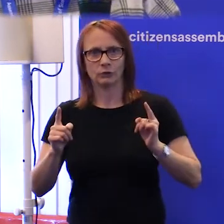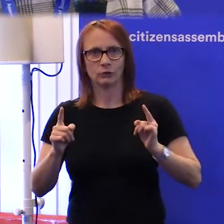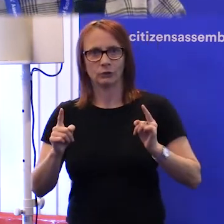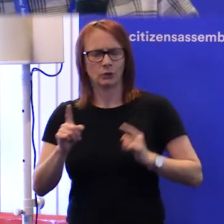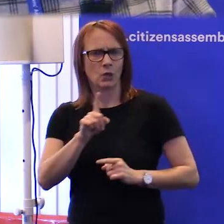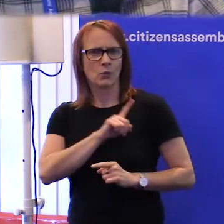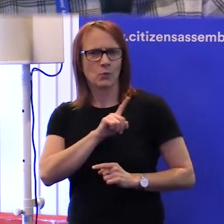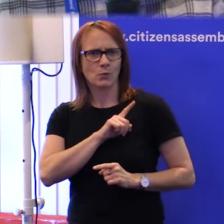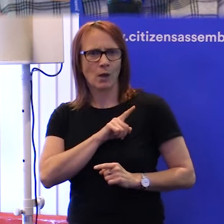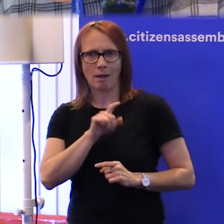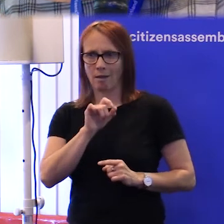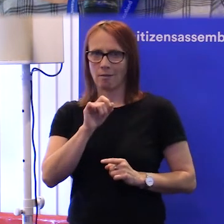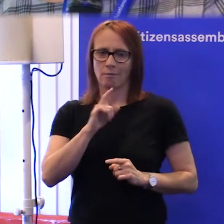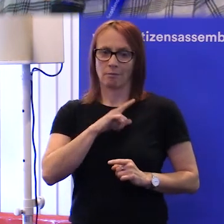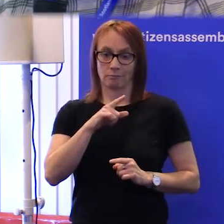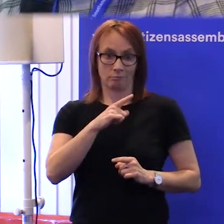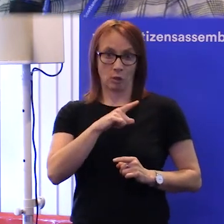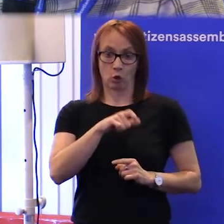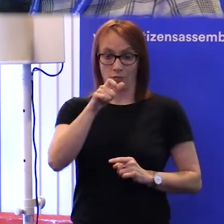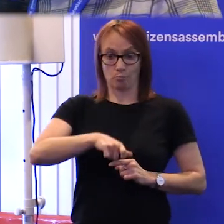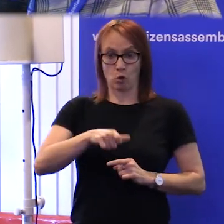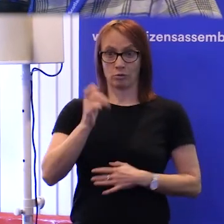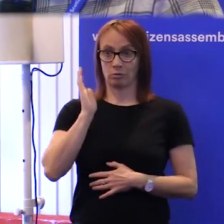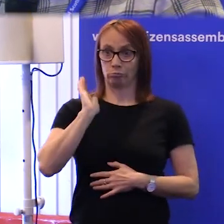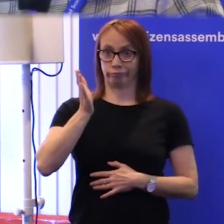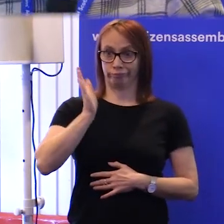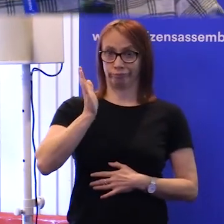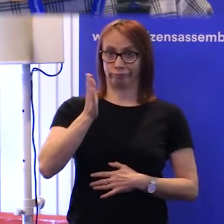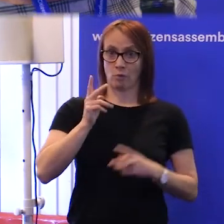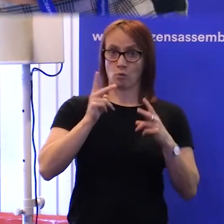because of the way the person presents it is it because of the qualifications